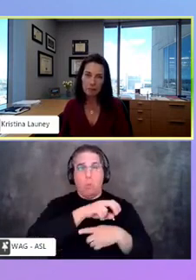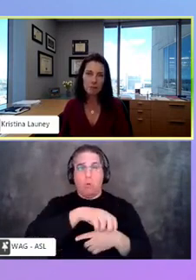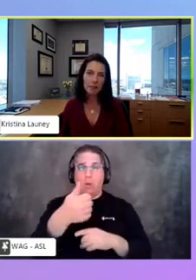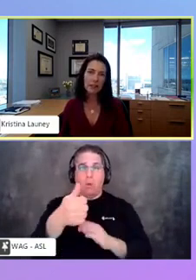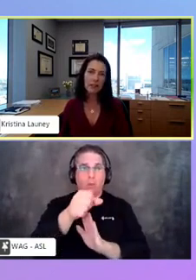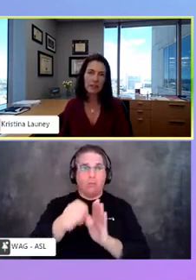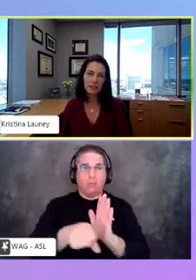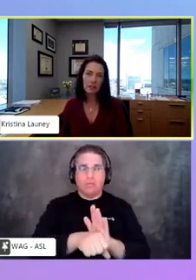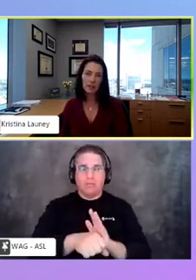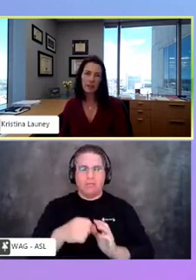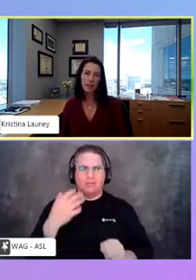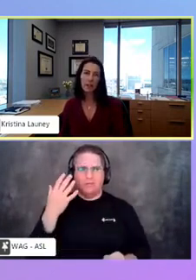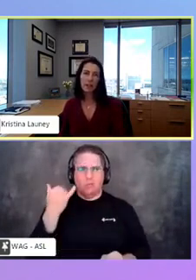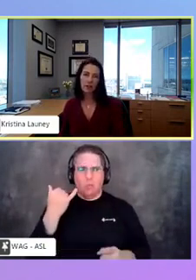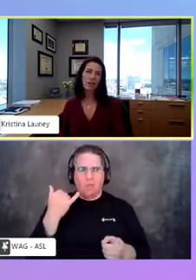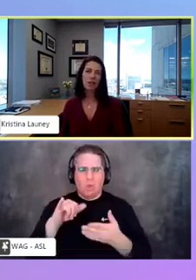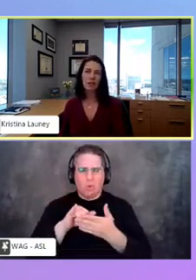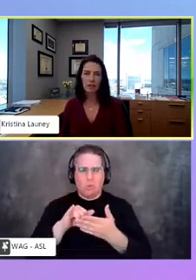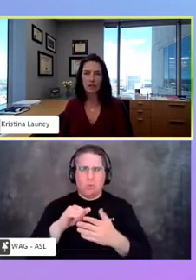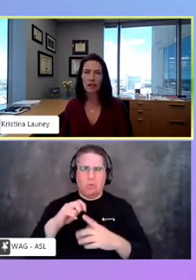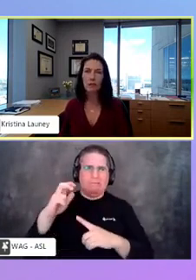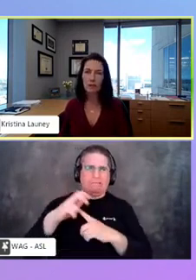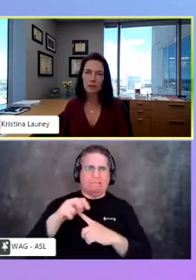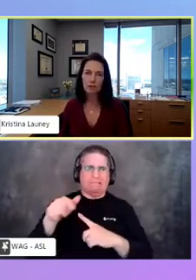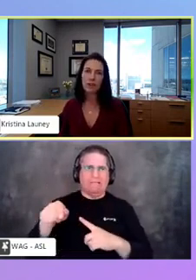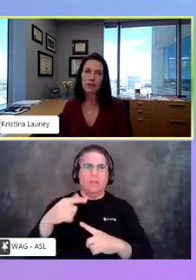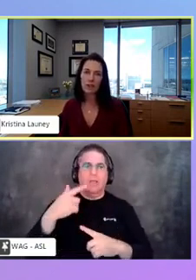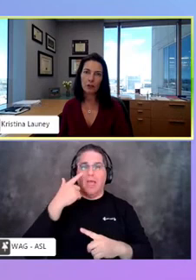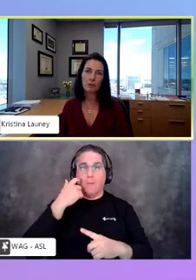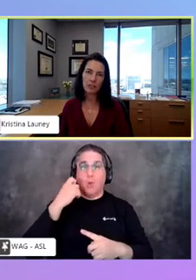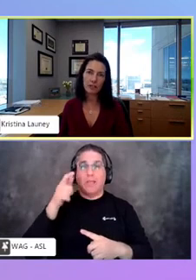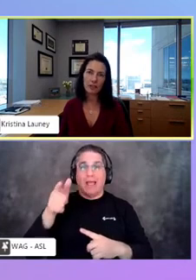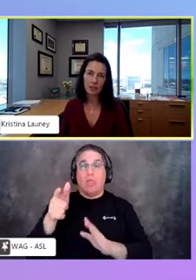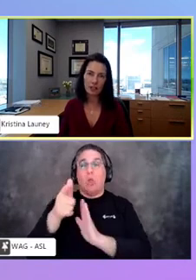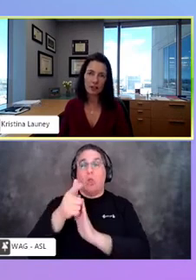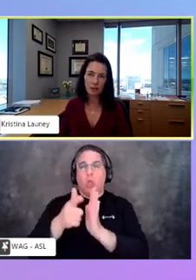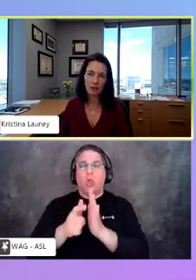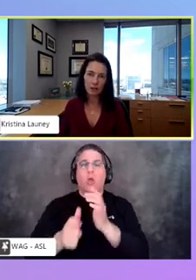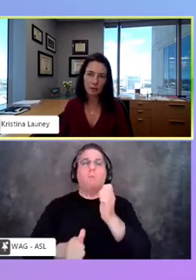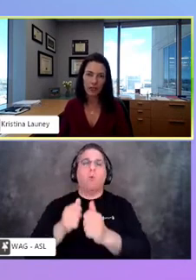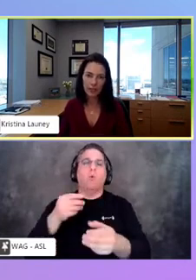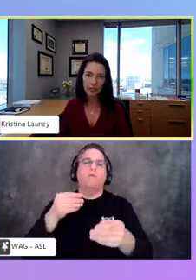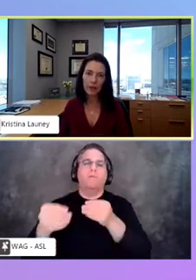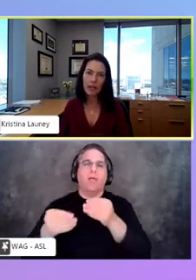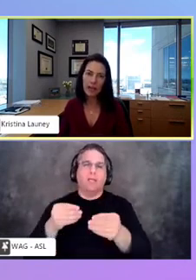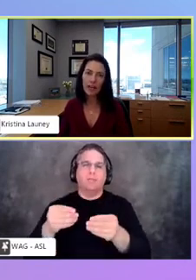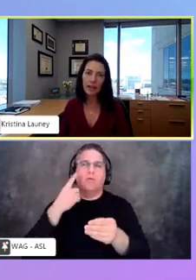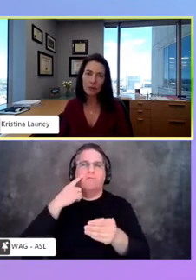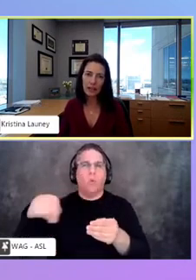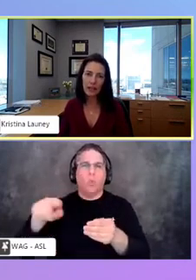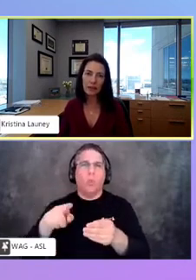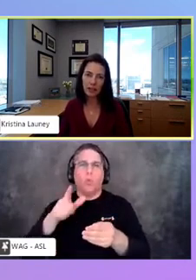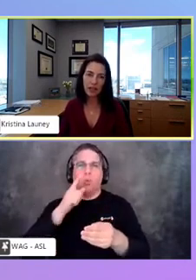the top states for website accessibility, new York blue everybody out of the water. Why?